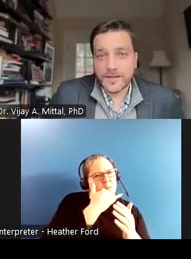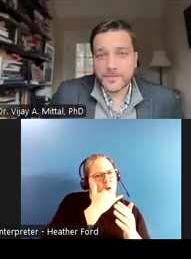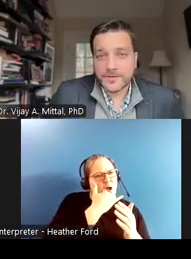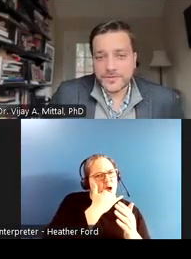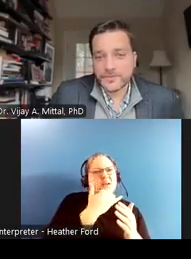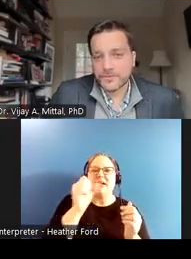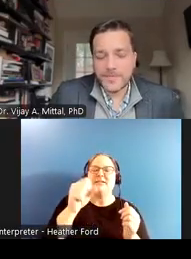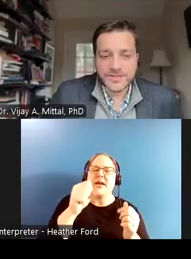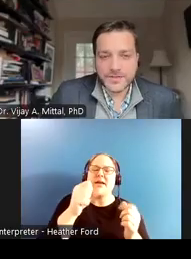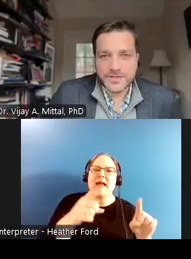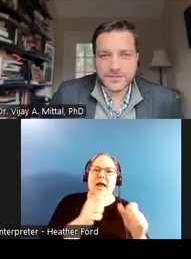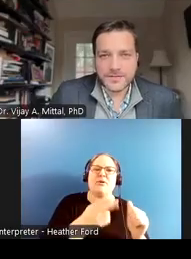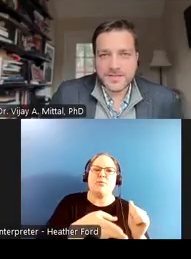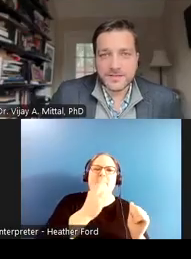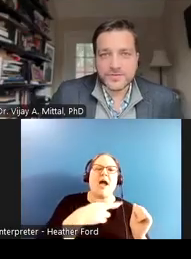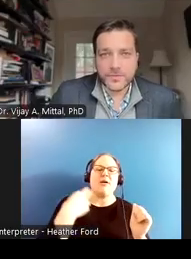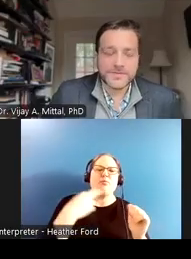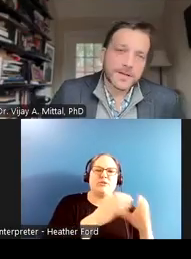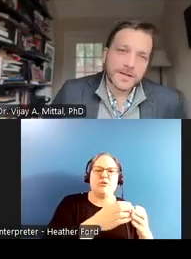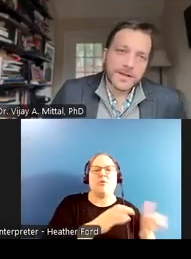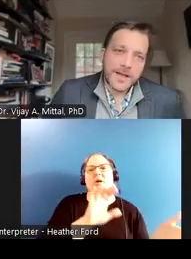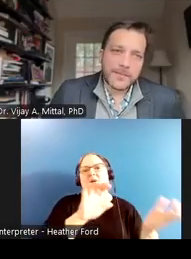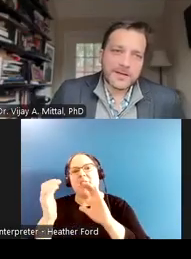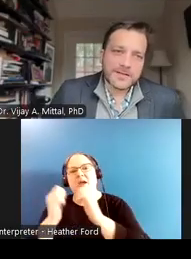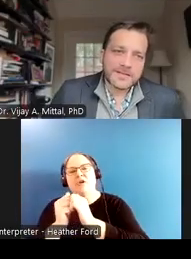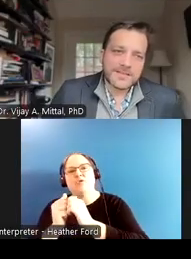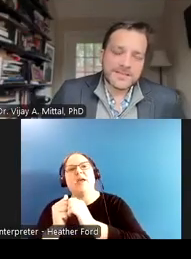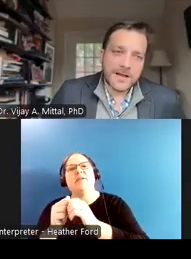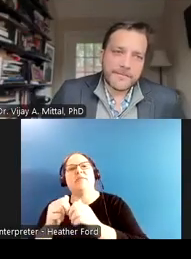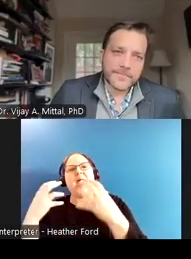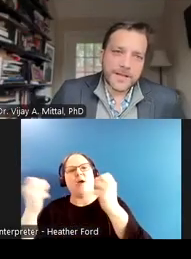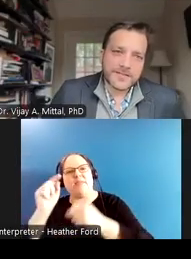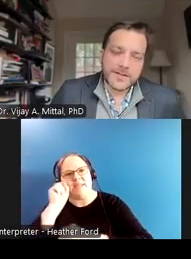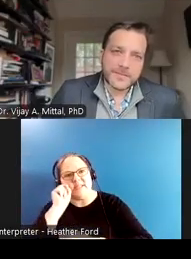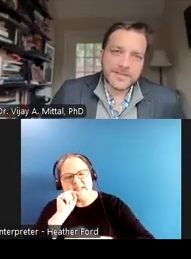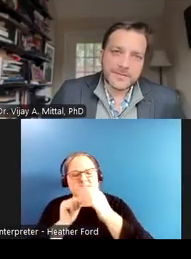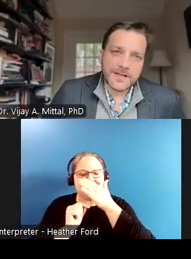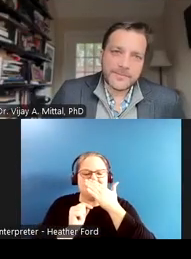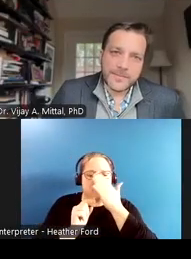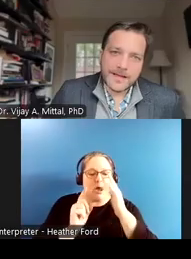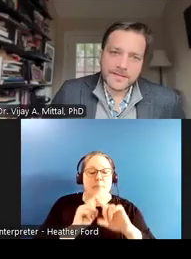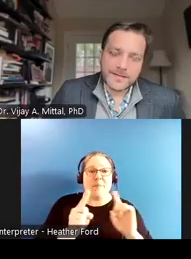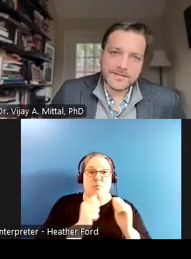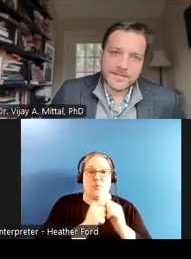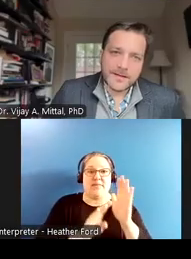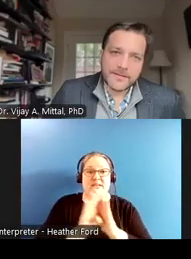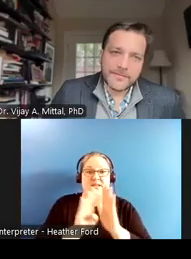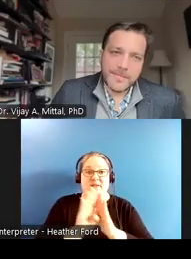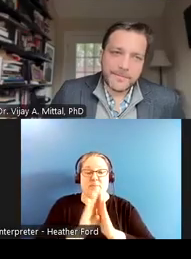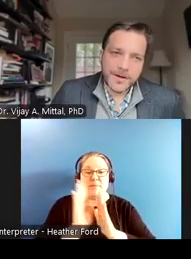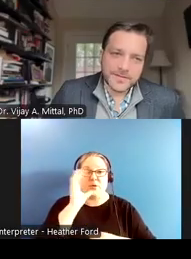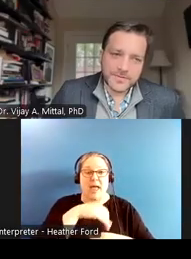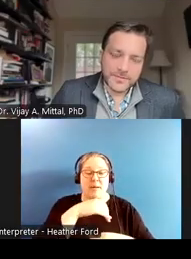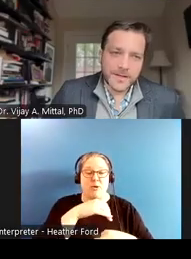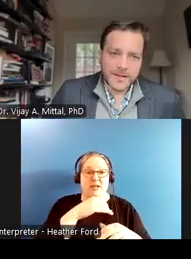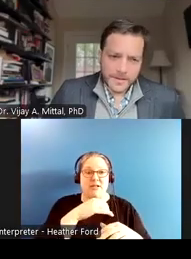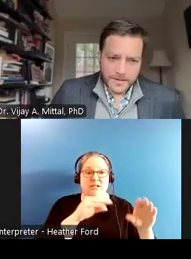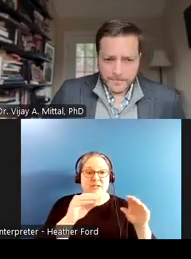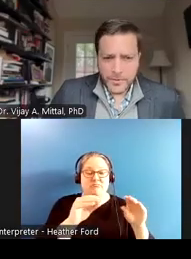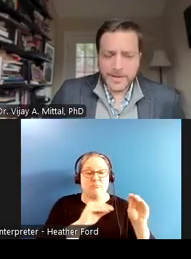compared to matched teen controls, but did these um developmental abnormalities um map on to motor